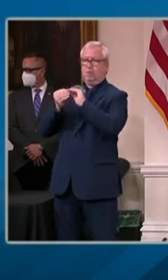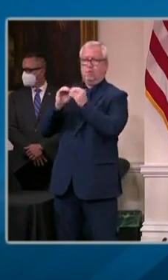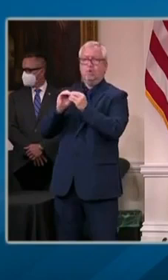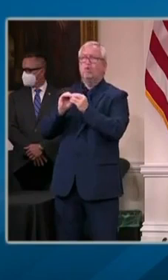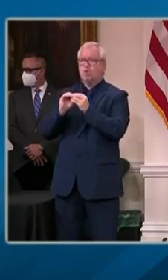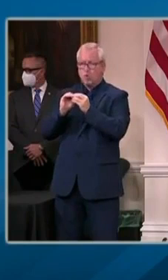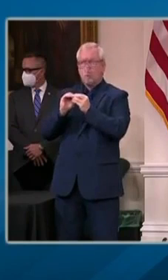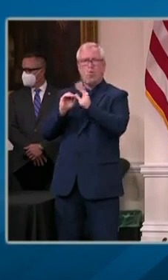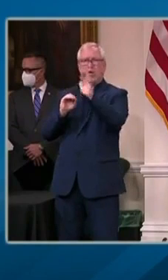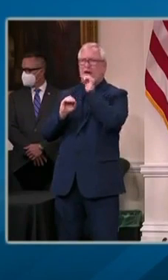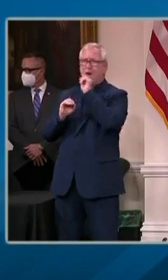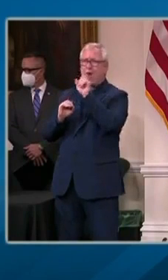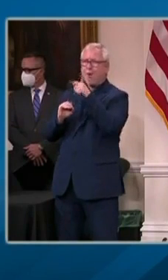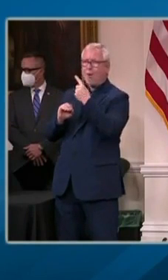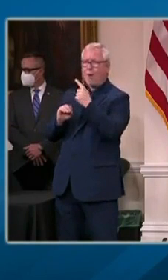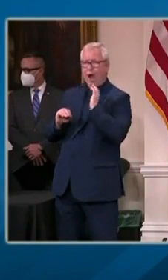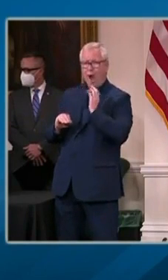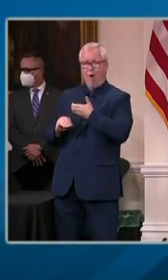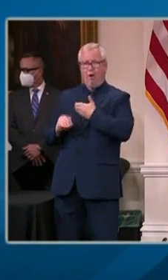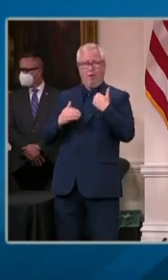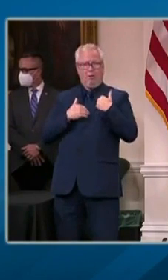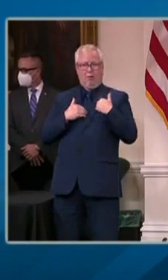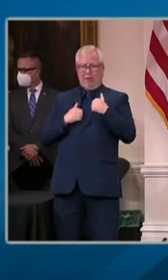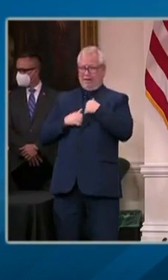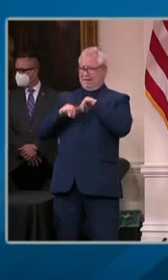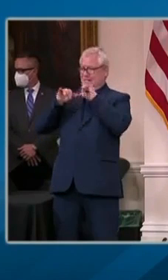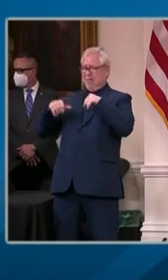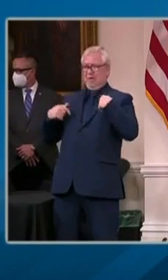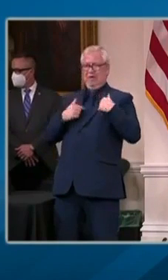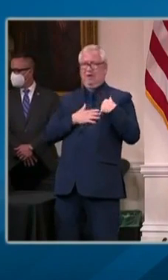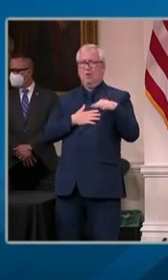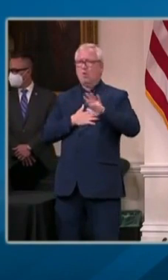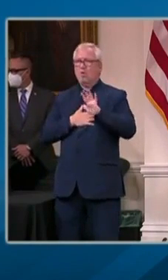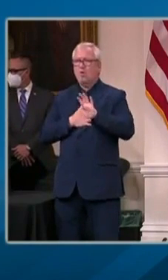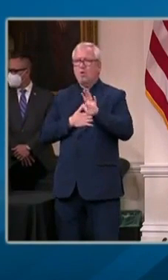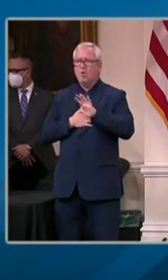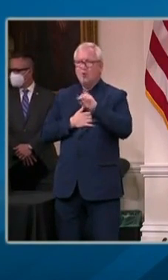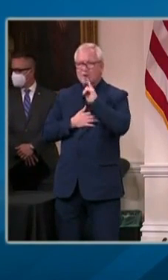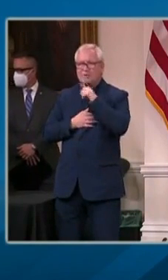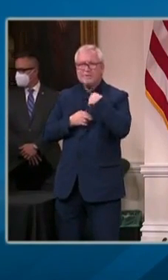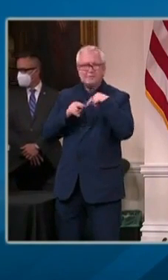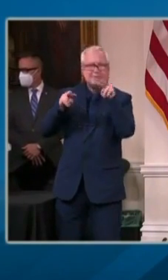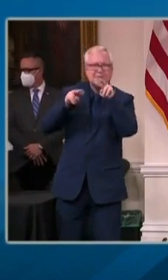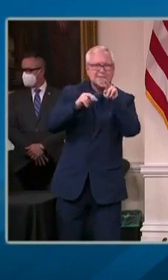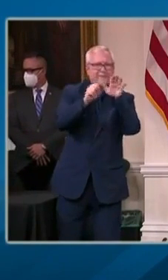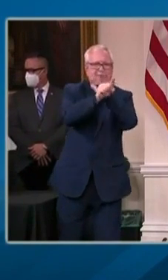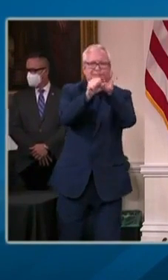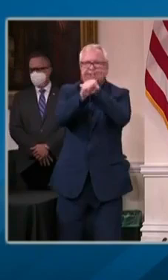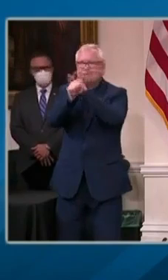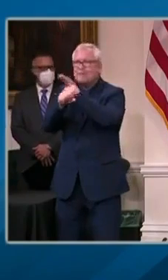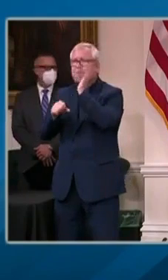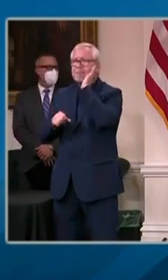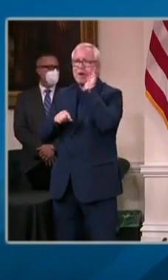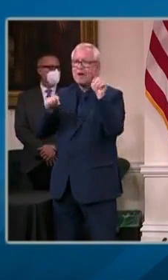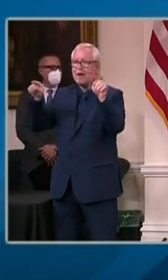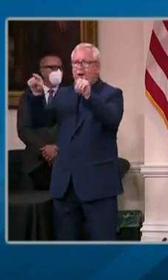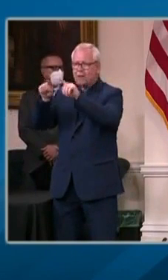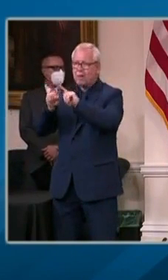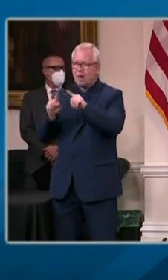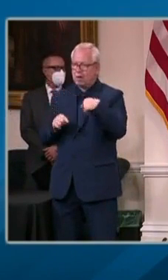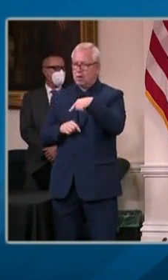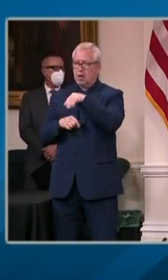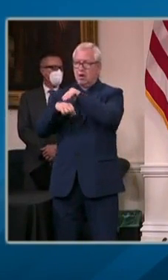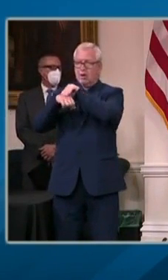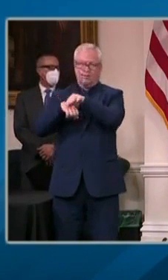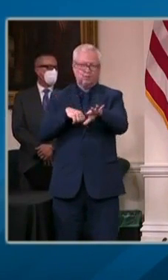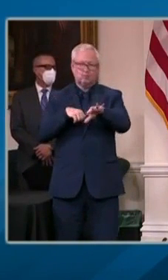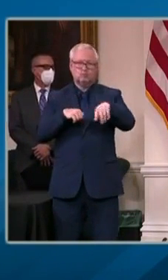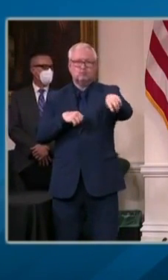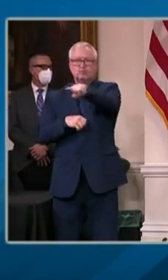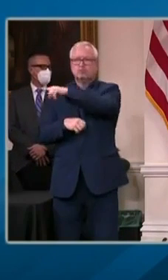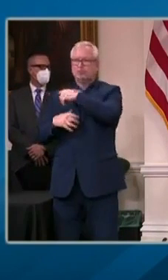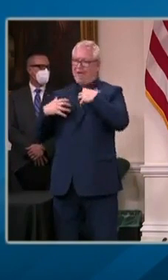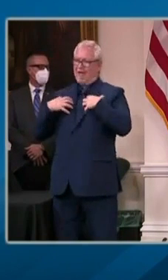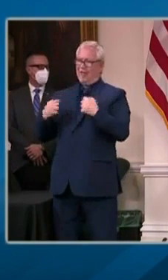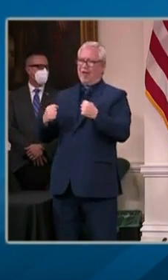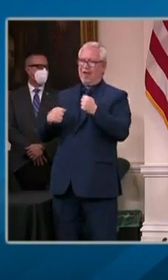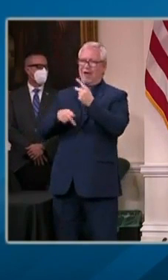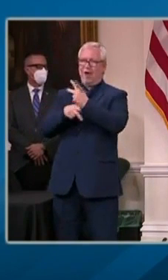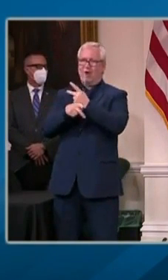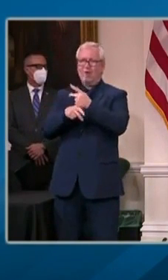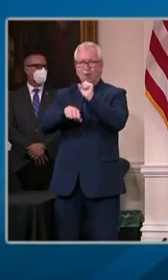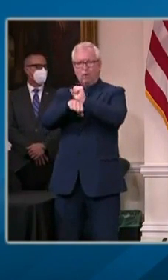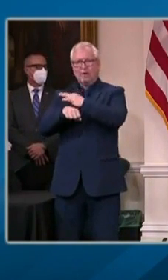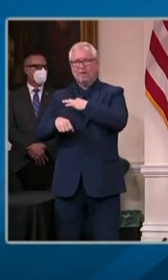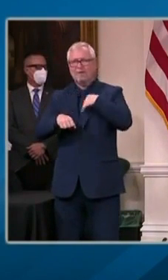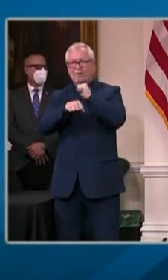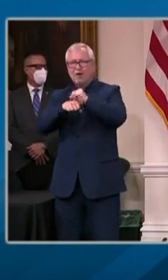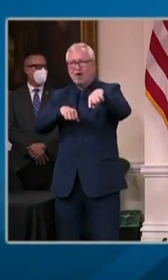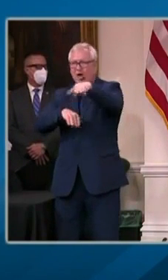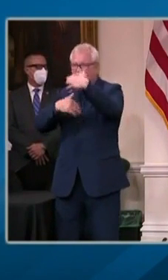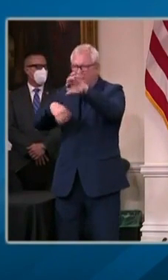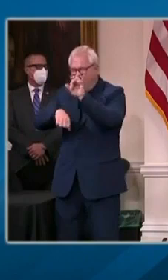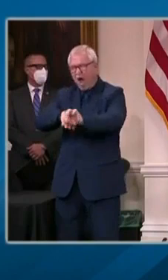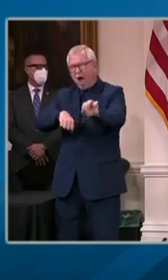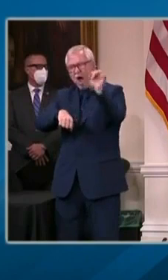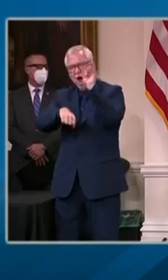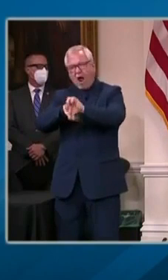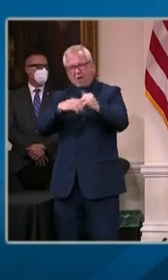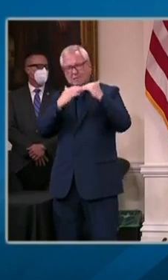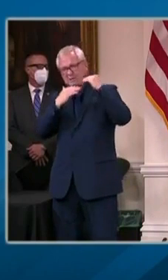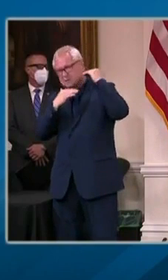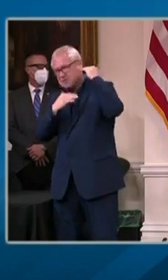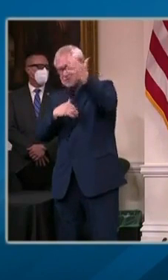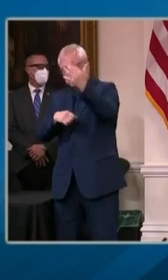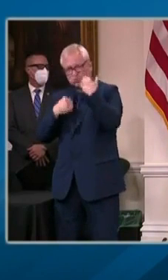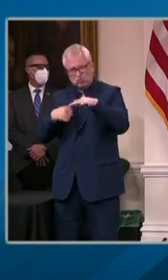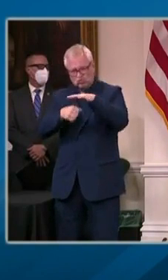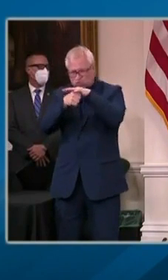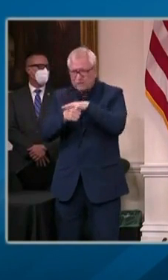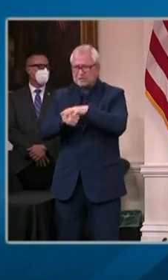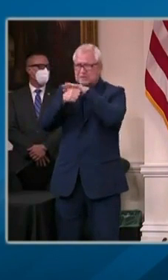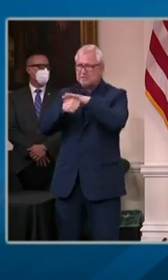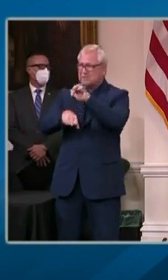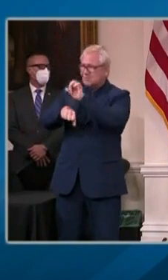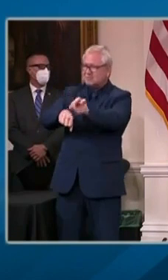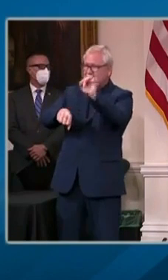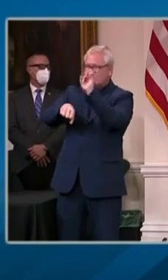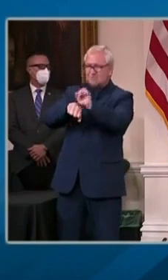THE CURRENT SURGE IS NOT ONLY INCREASING THE BURDEN ON THE HEALTHCARE SYSTEM AND FILLING AVAILABLE HOSPITAL BEDS, BUT IT IS ALSO AFFECTING OUR HEALTH CARE WORKERS WHO ARE ALREADY